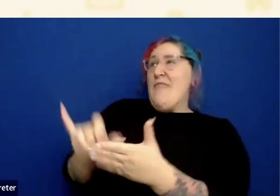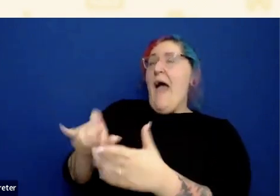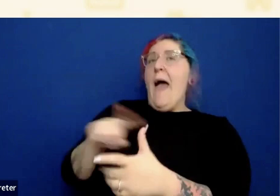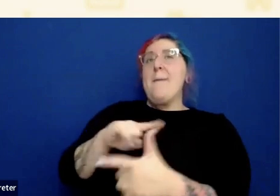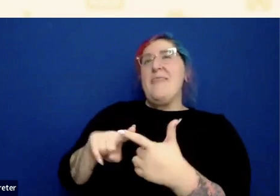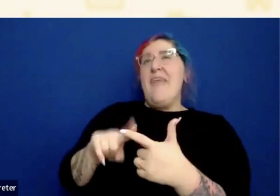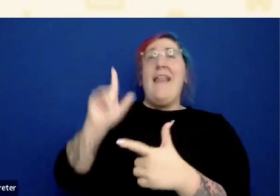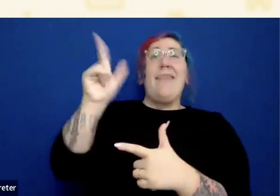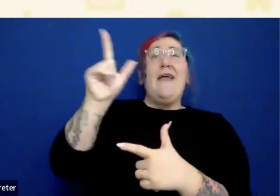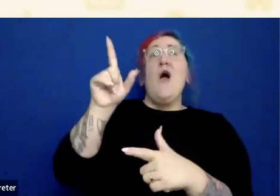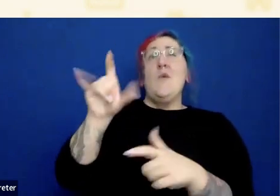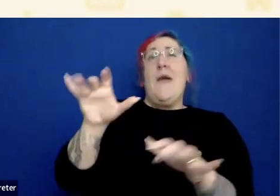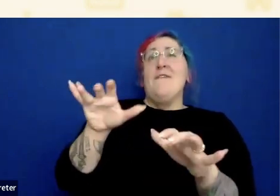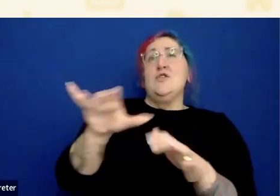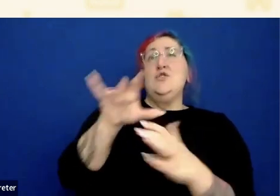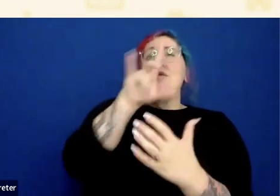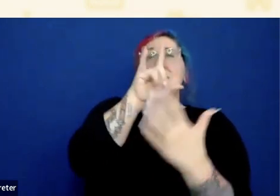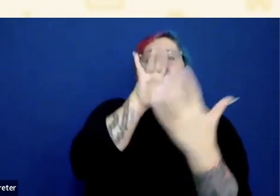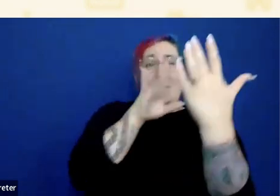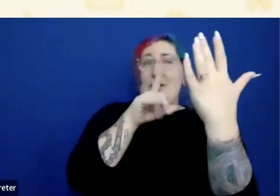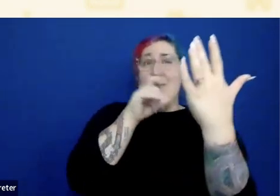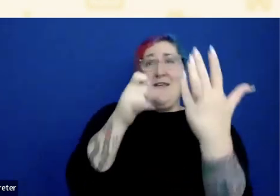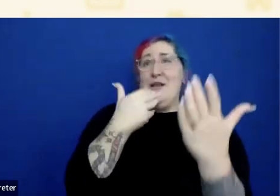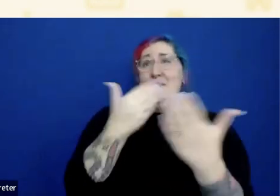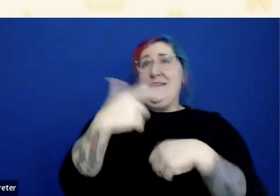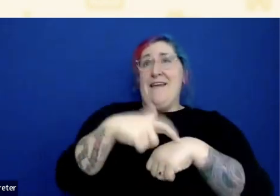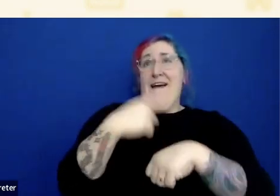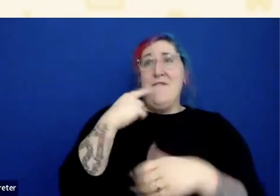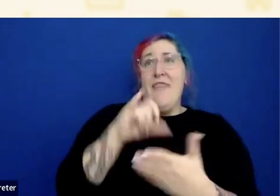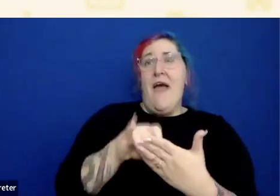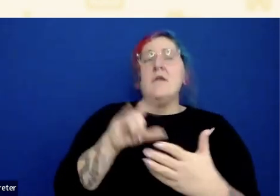And every situation, every open-source project will be so different.